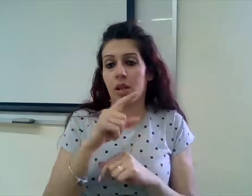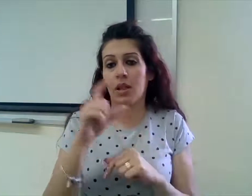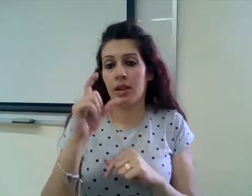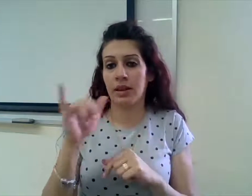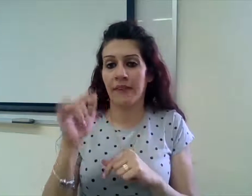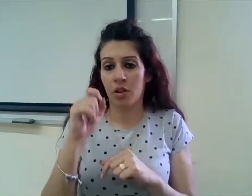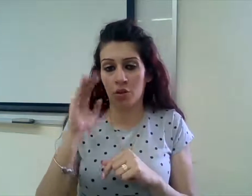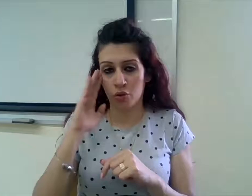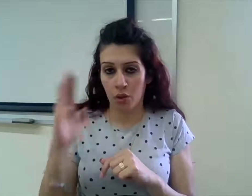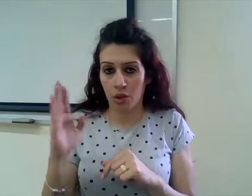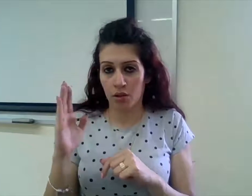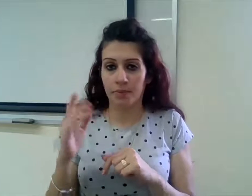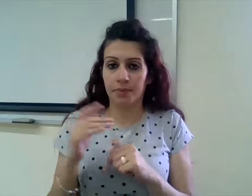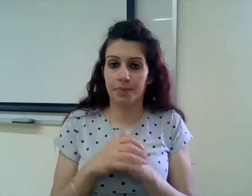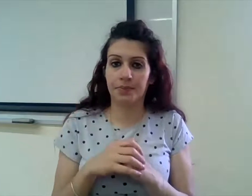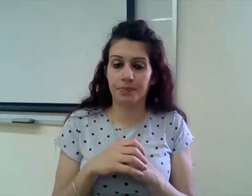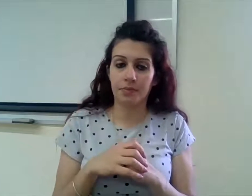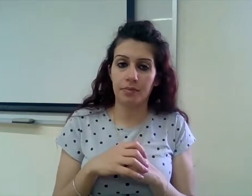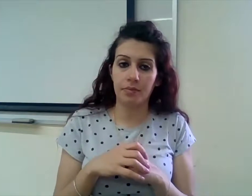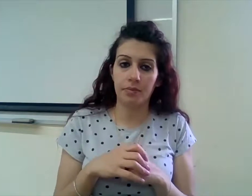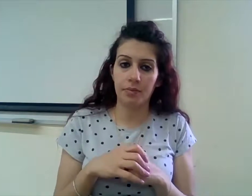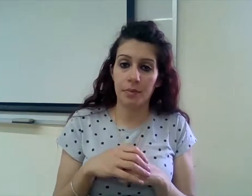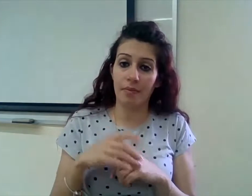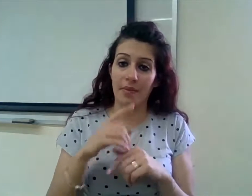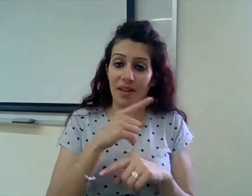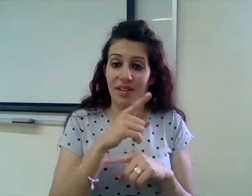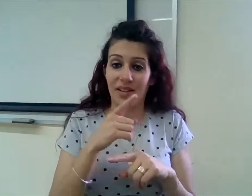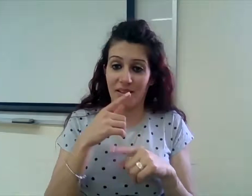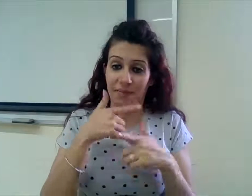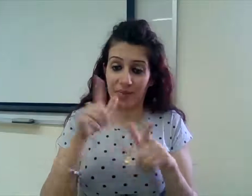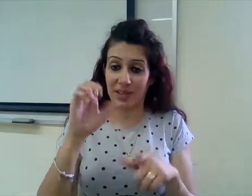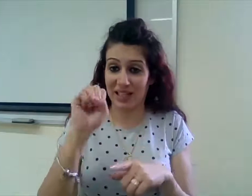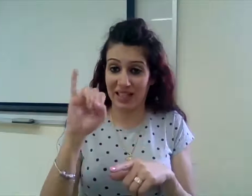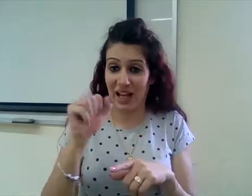been involved in development work and humanitarian action related to inclusive